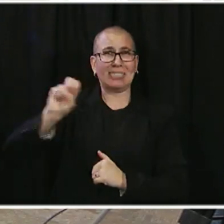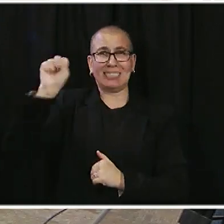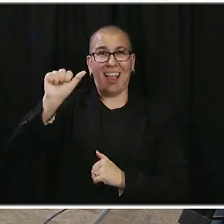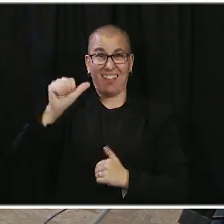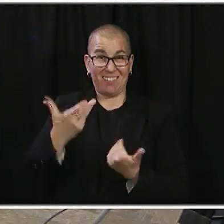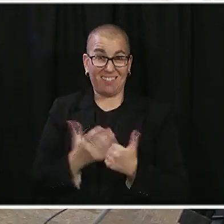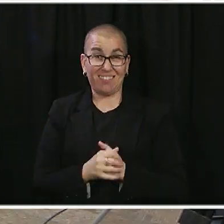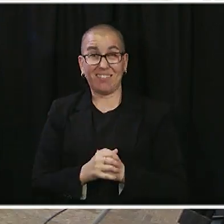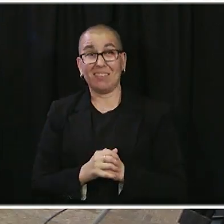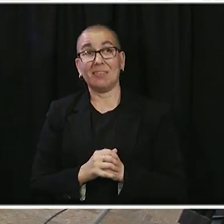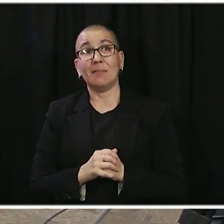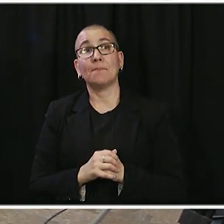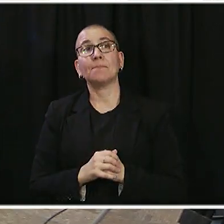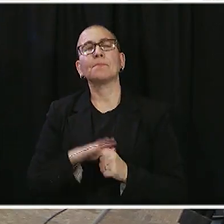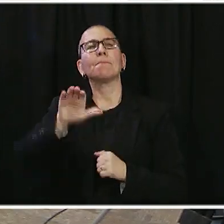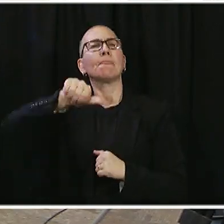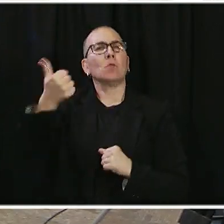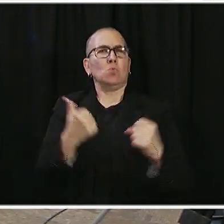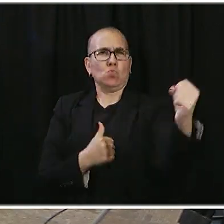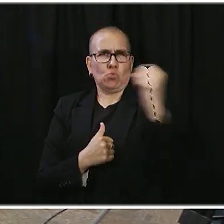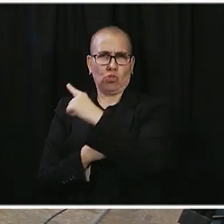SHOW UP. WE'RE ABLE TO BE AMOR IS A